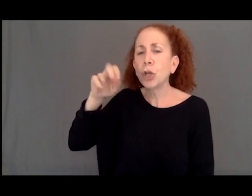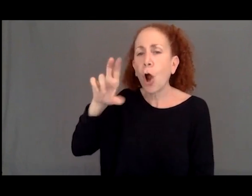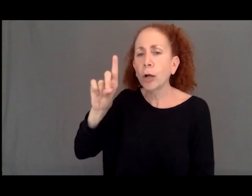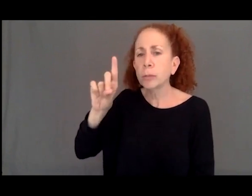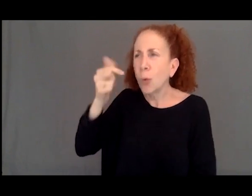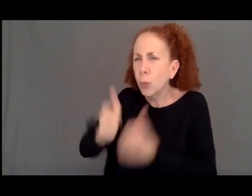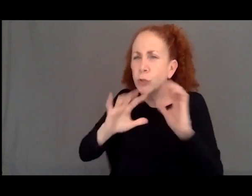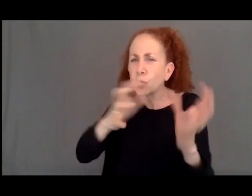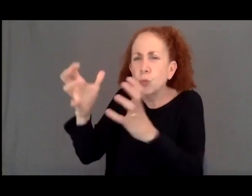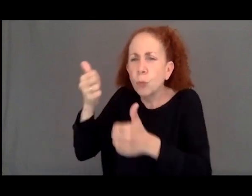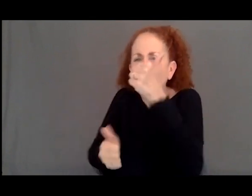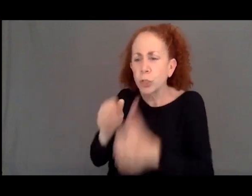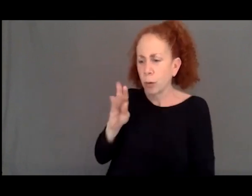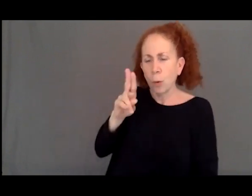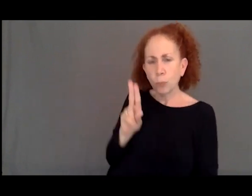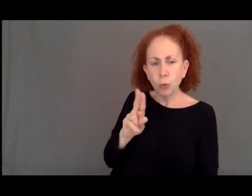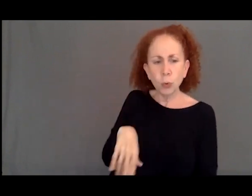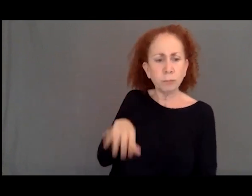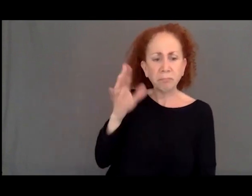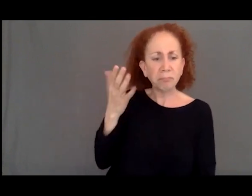whether we speak of the Bru, or the ,, or the